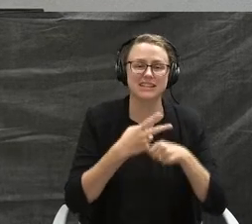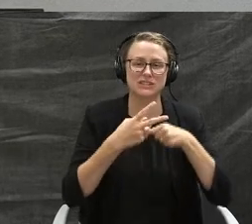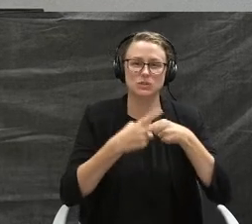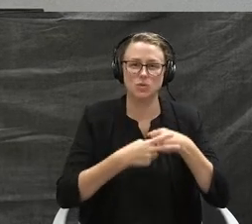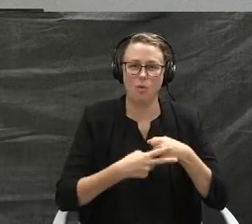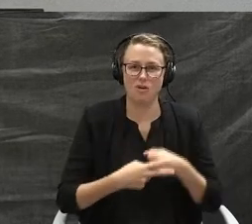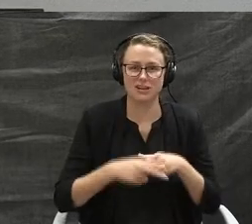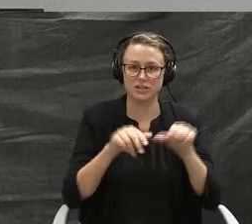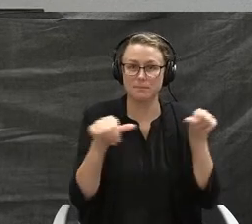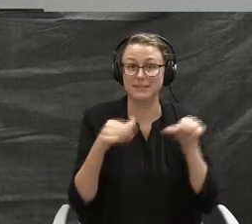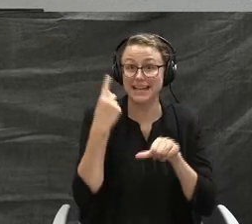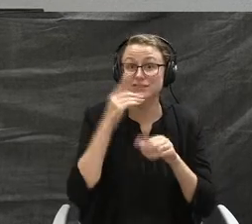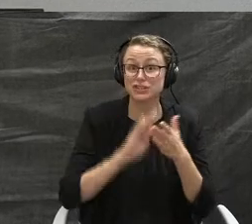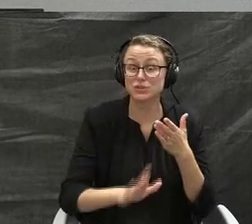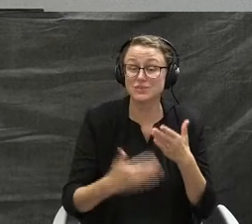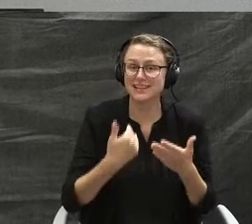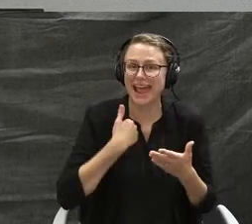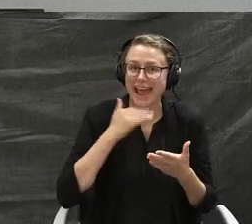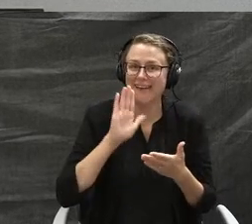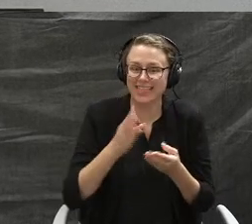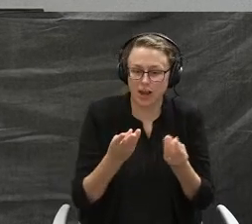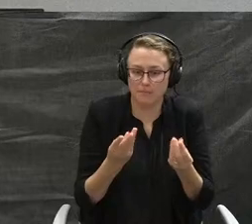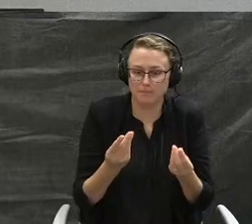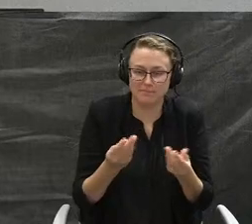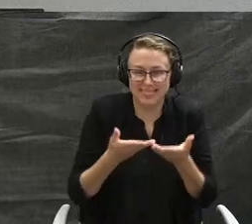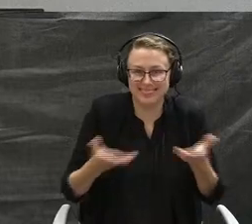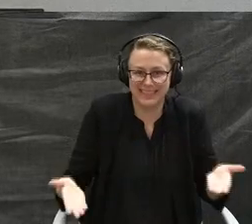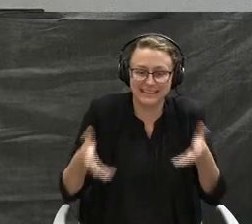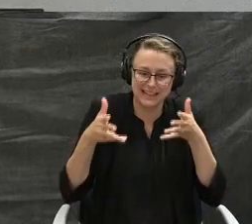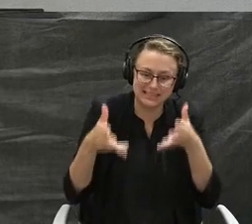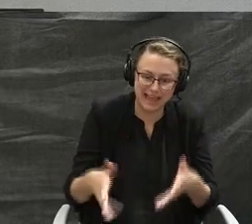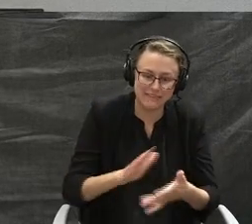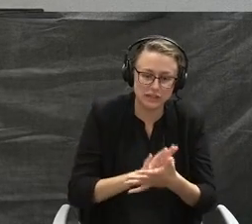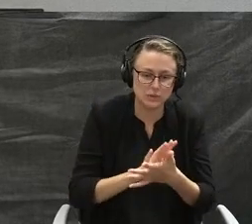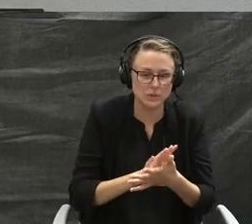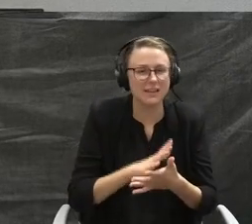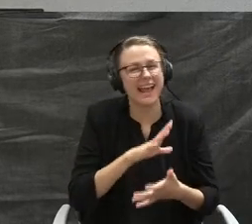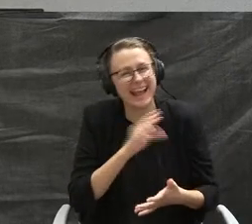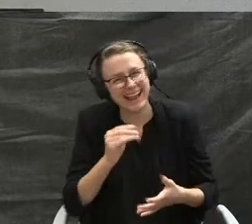have their materials at school and provide enough security for them. So moving so.